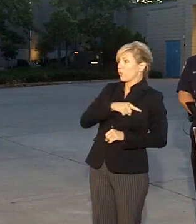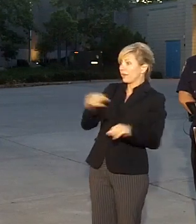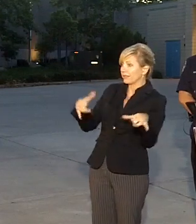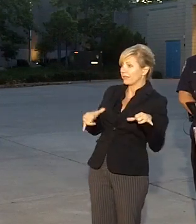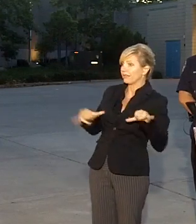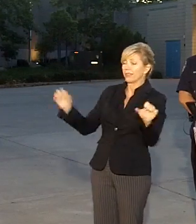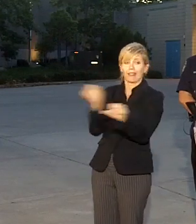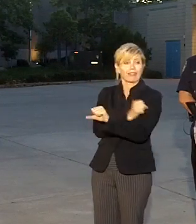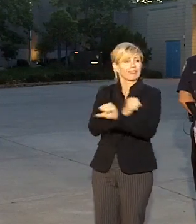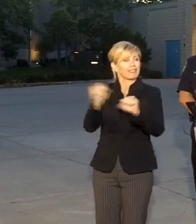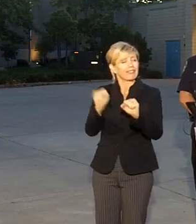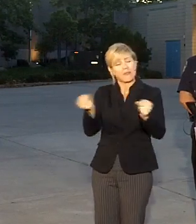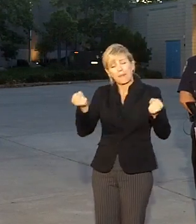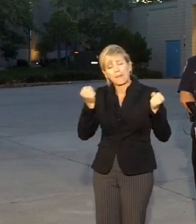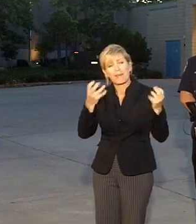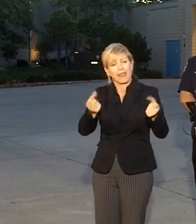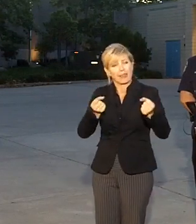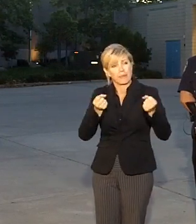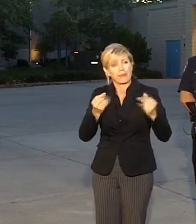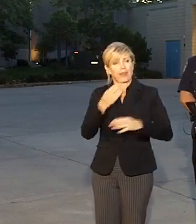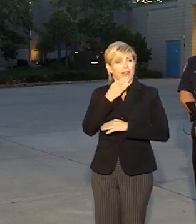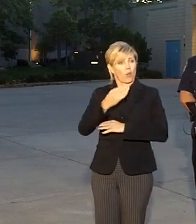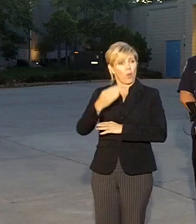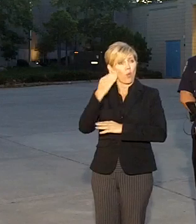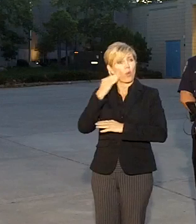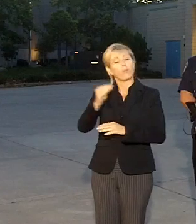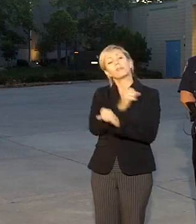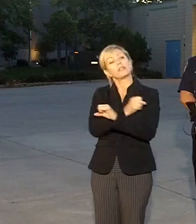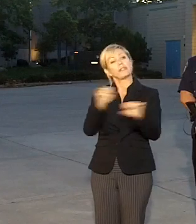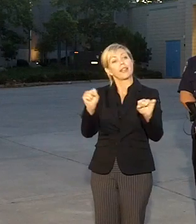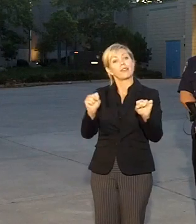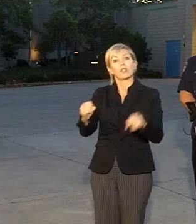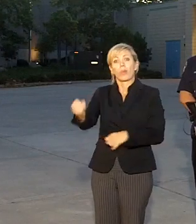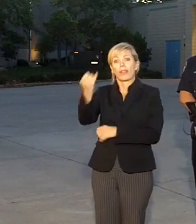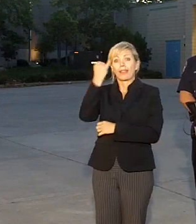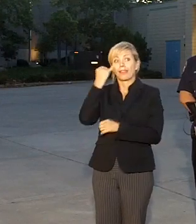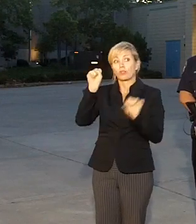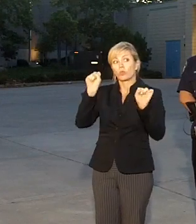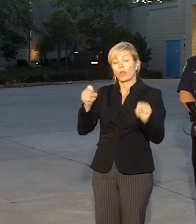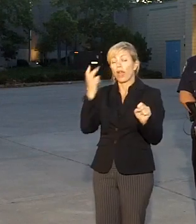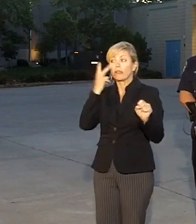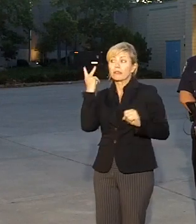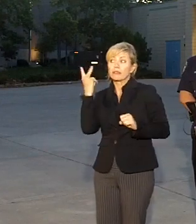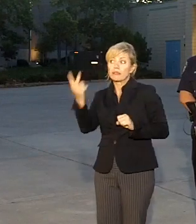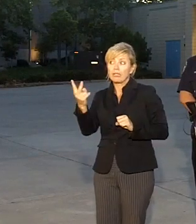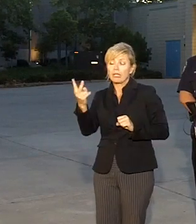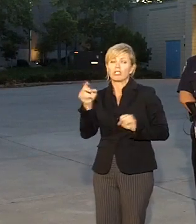when you drive around today you'll be able to to see what we actually were able to save this